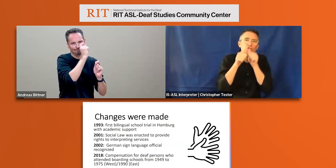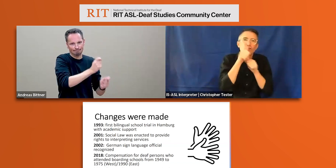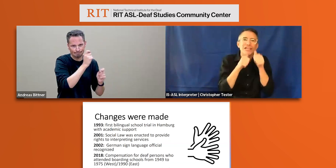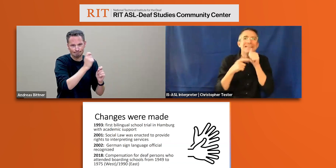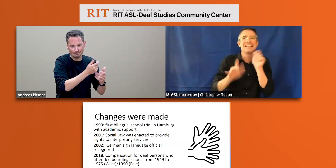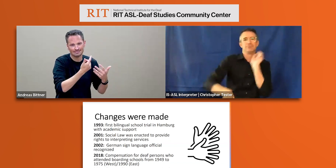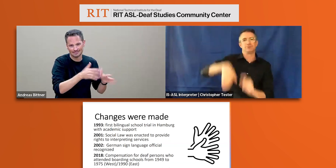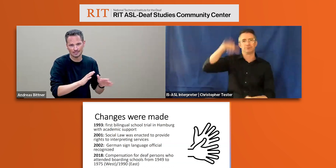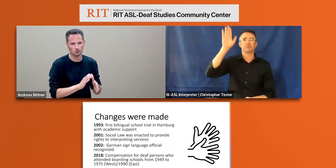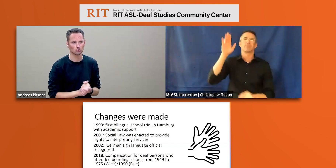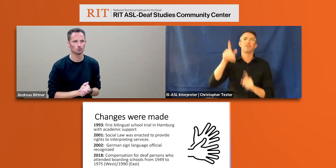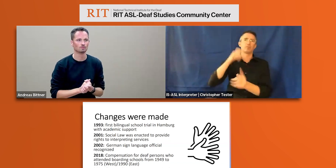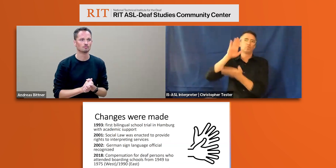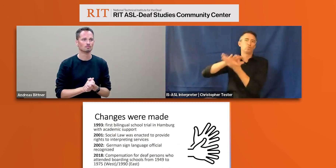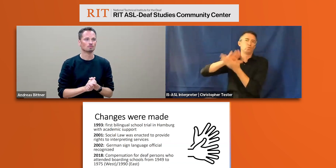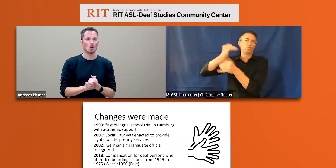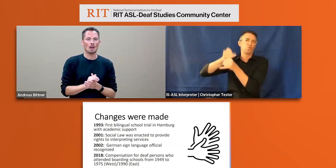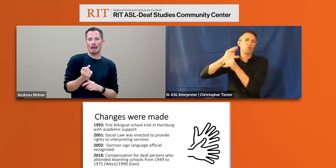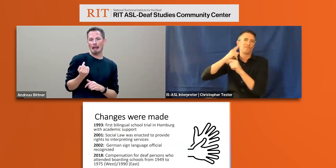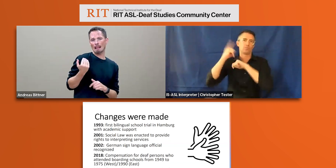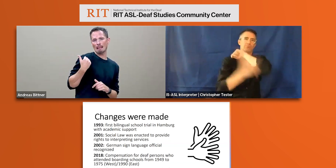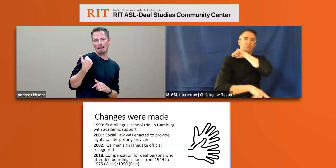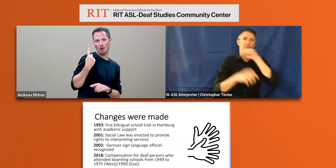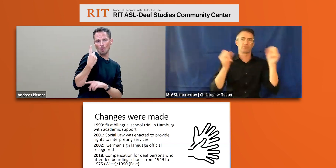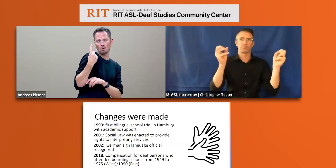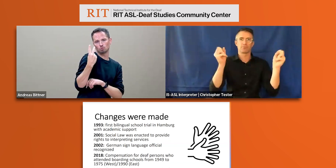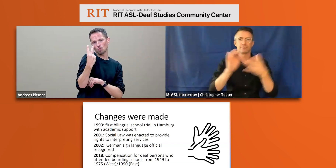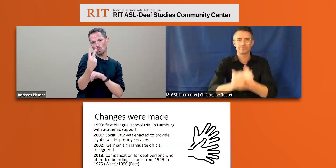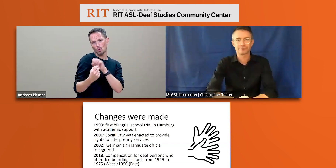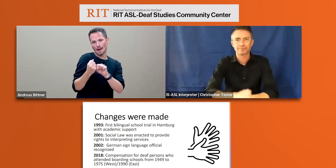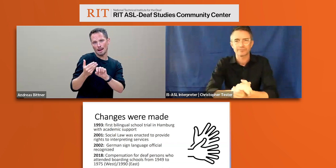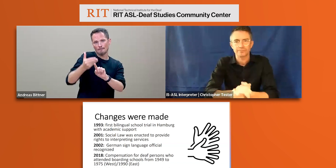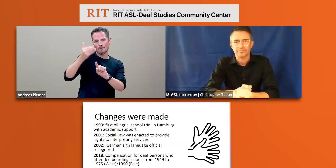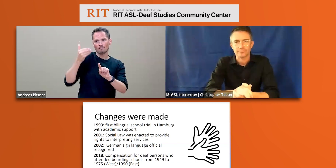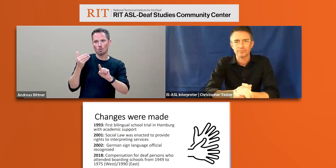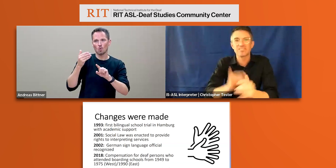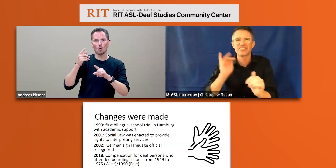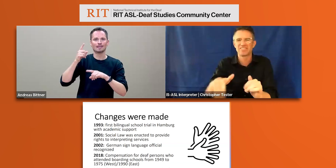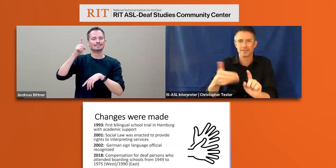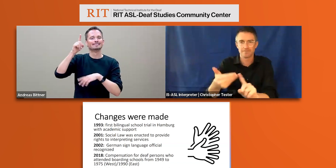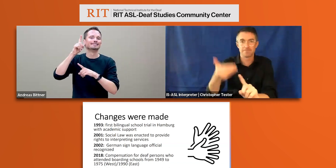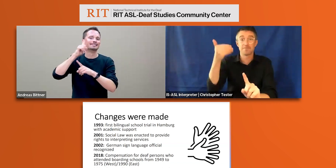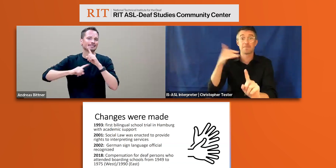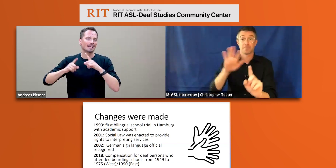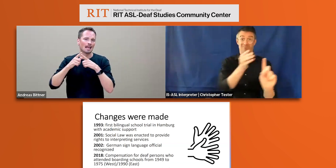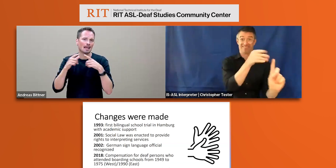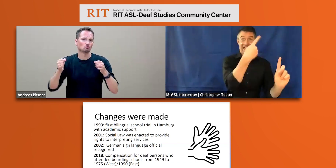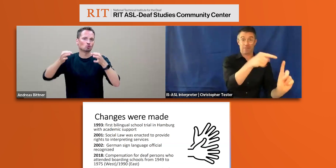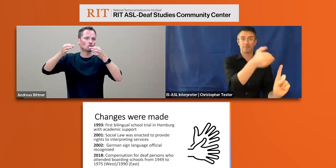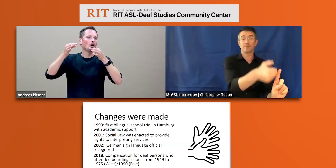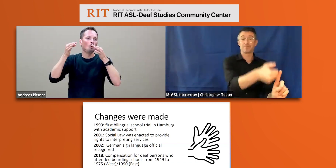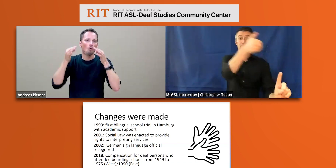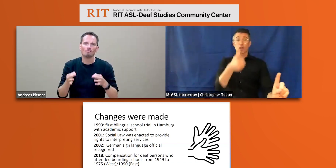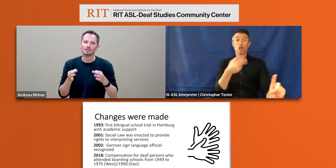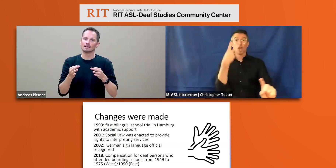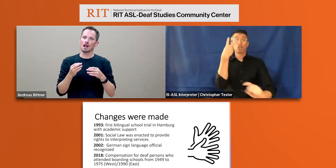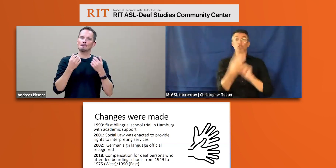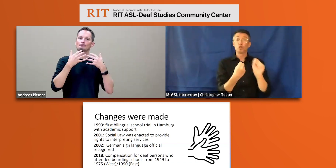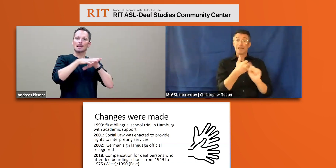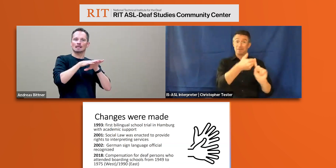It was because of their suffering and punishment and abuse in the German school system.